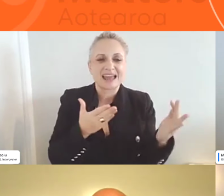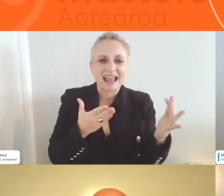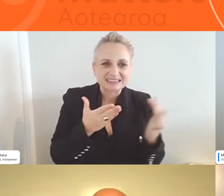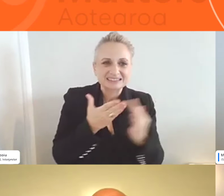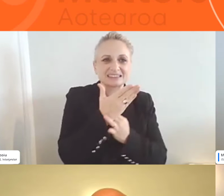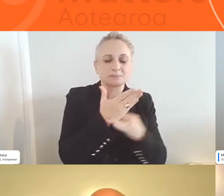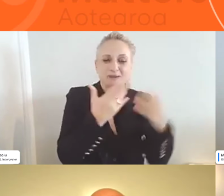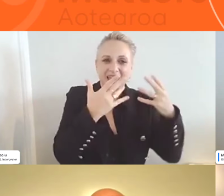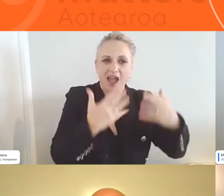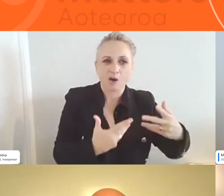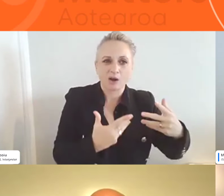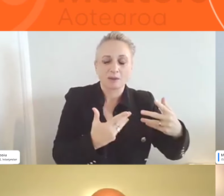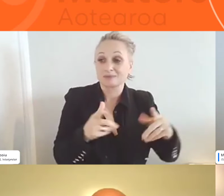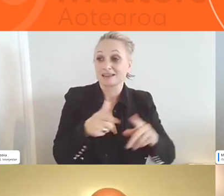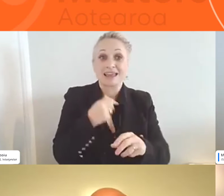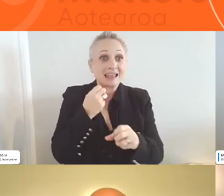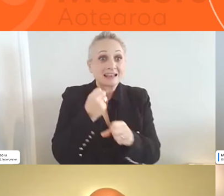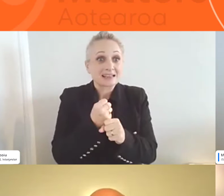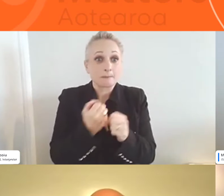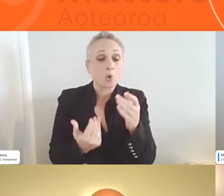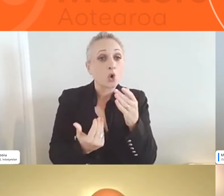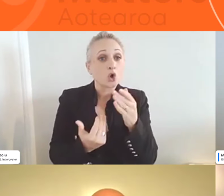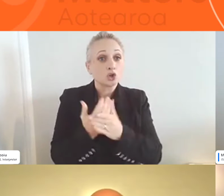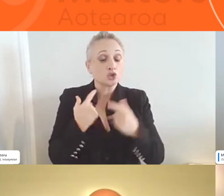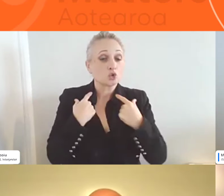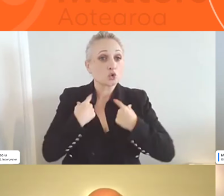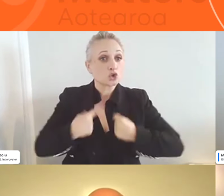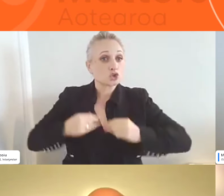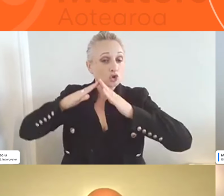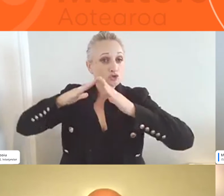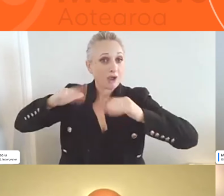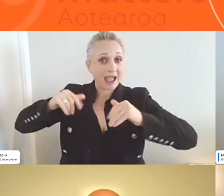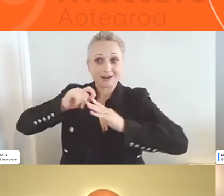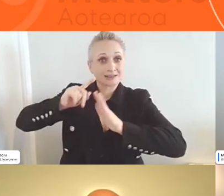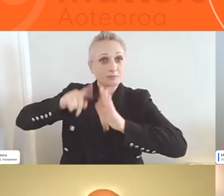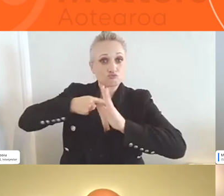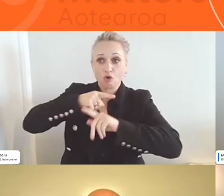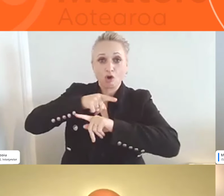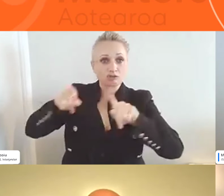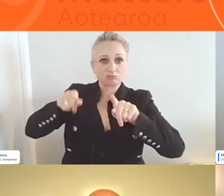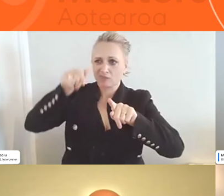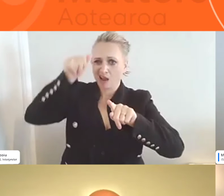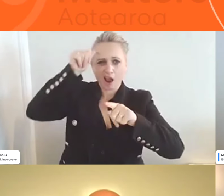example, a new social housing project, I know of many in urban contexts